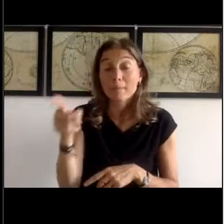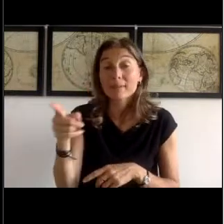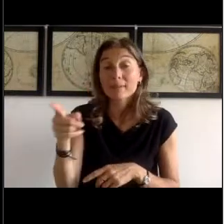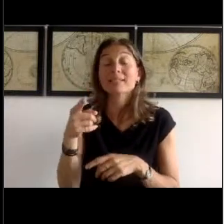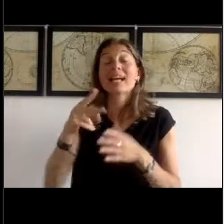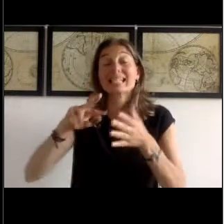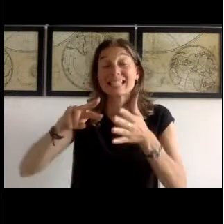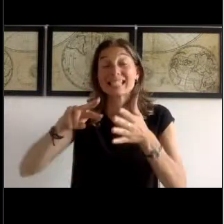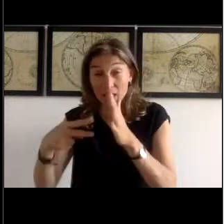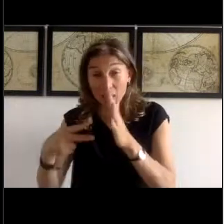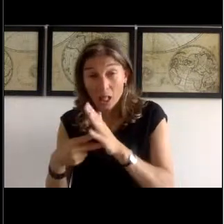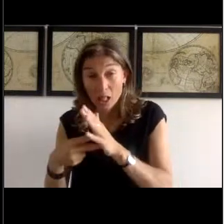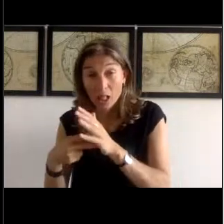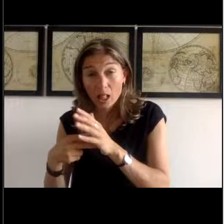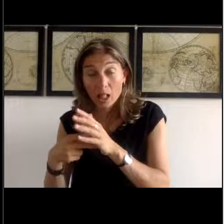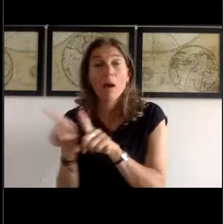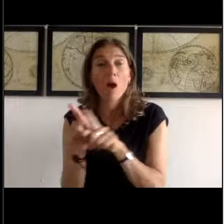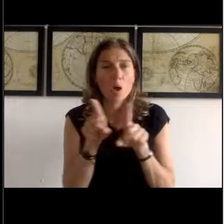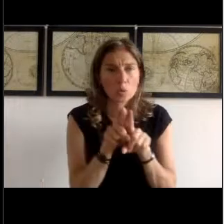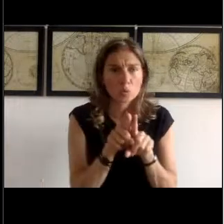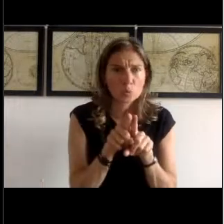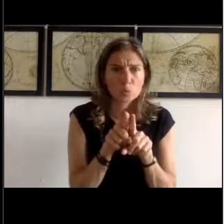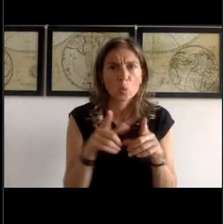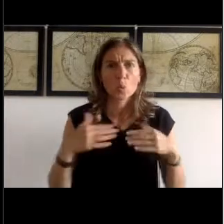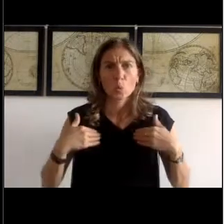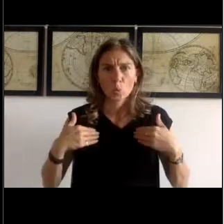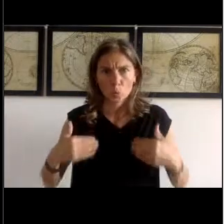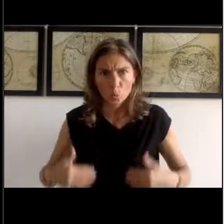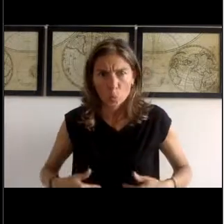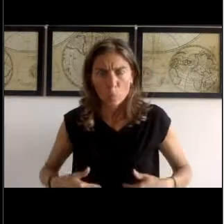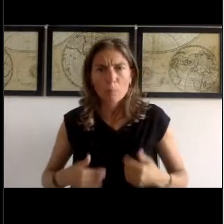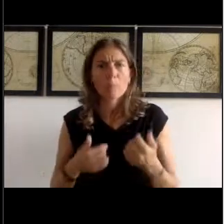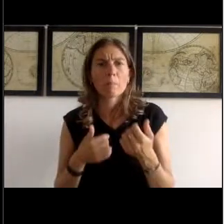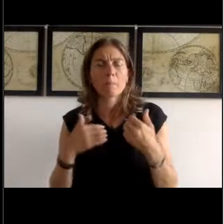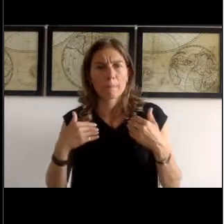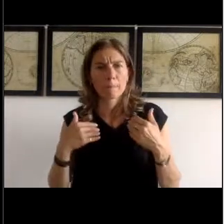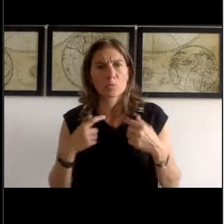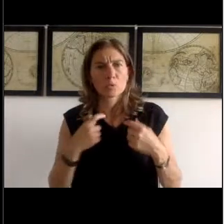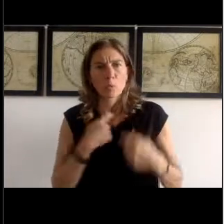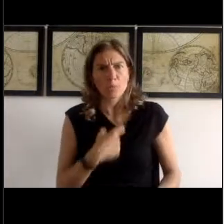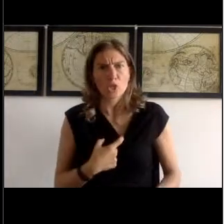maybe that would be interesting to hear from our Erasmus students.